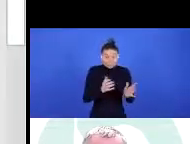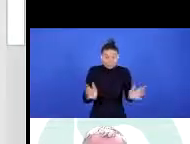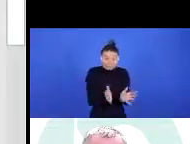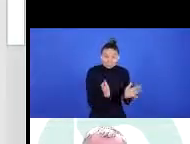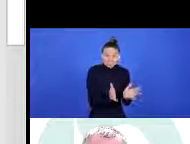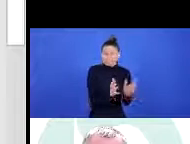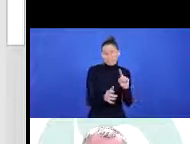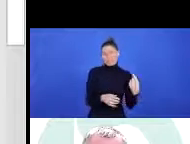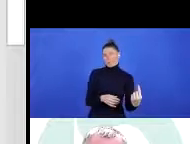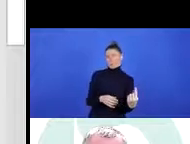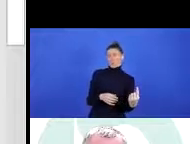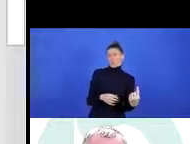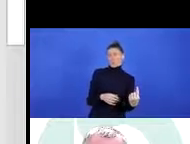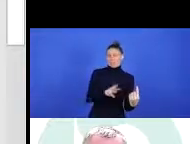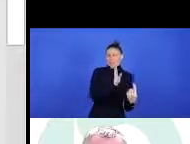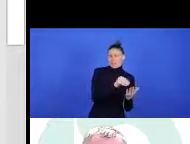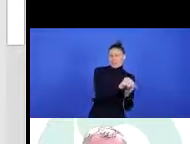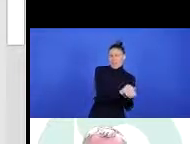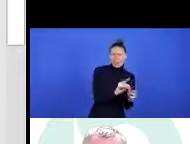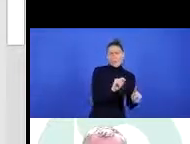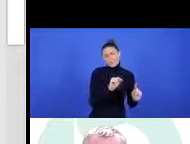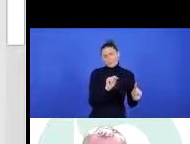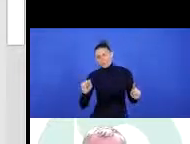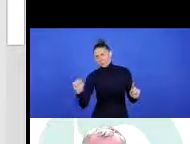, this is state for advocacy,